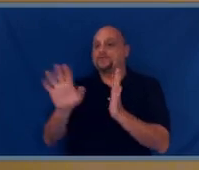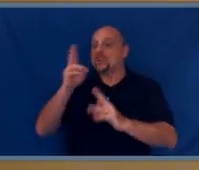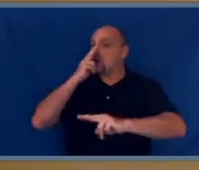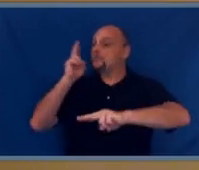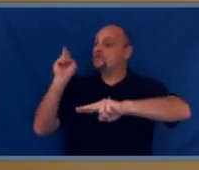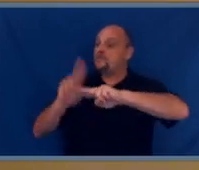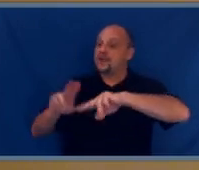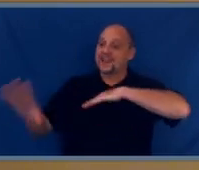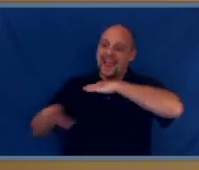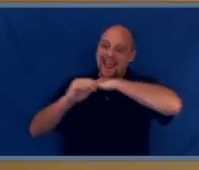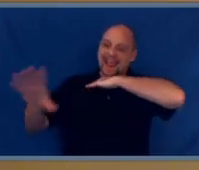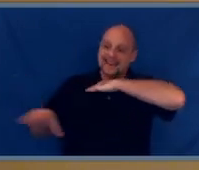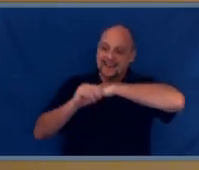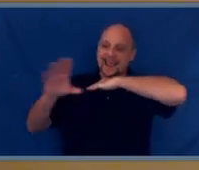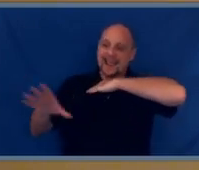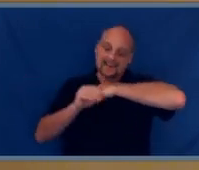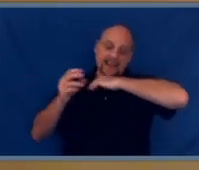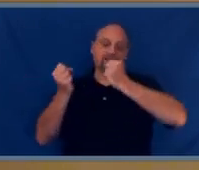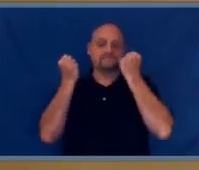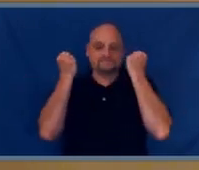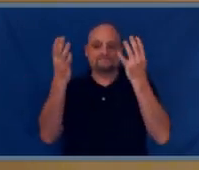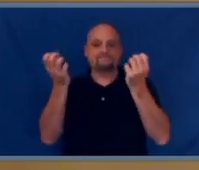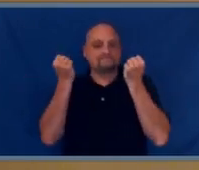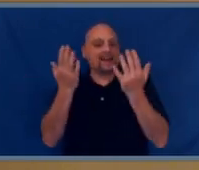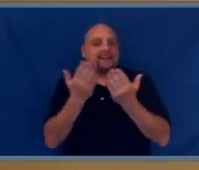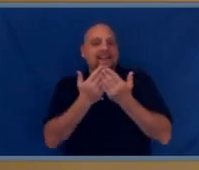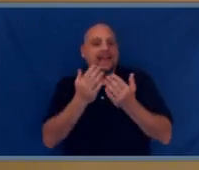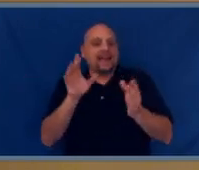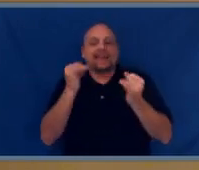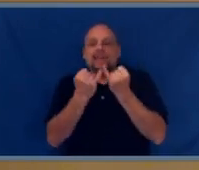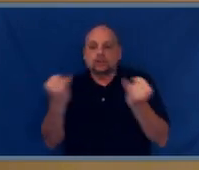WE NEED A BUNCH EVER EQUIPMENTS GIVING US A QUICK LOOK.